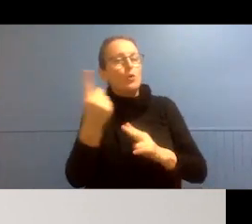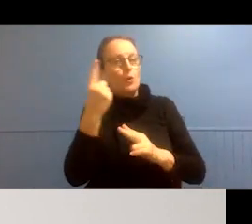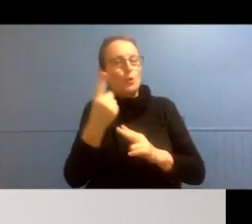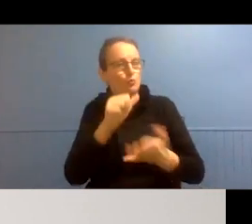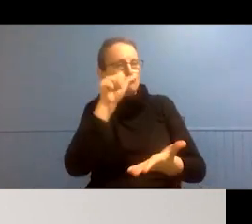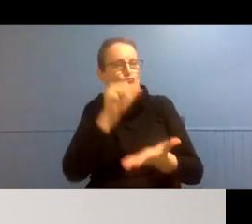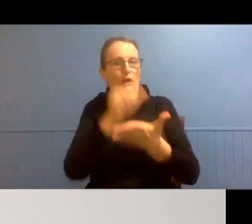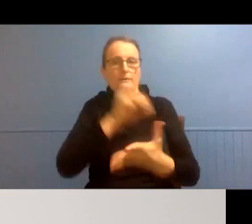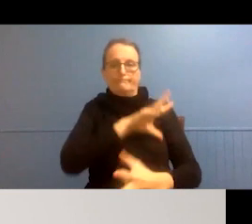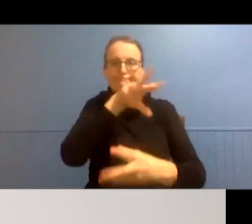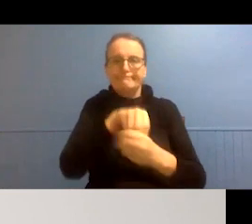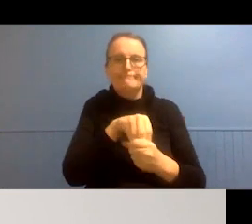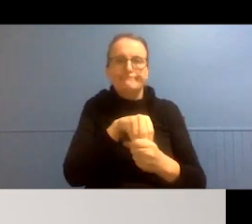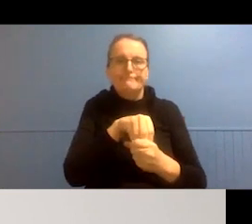to be there.